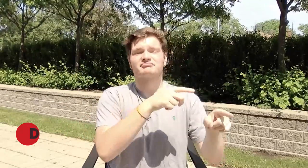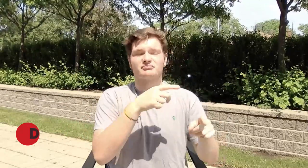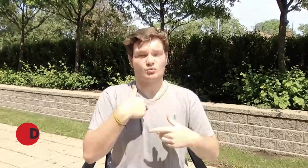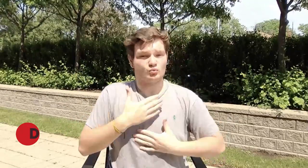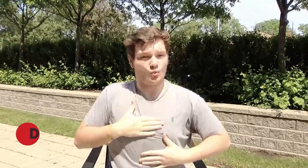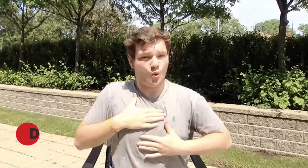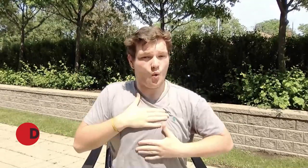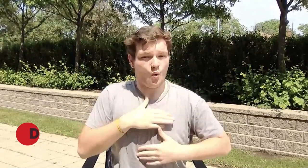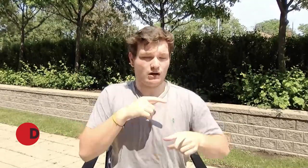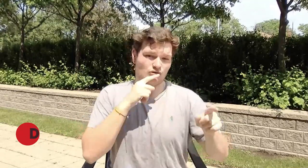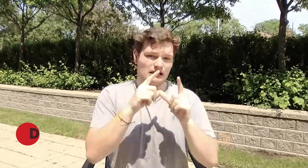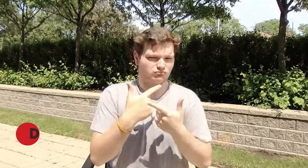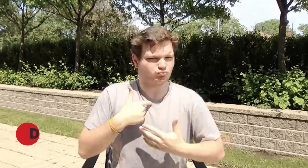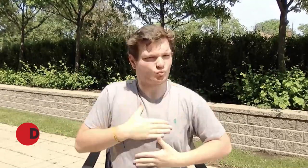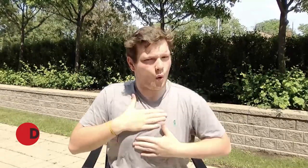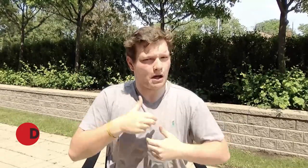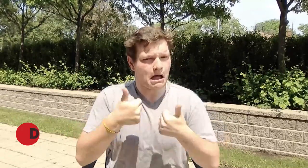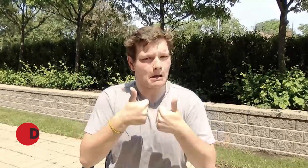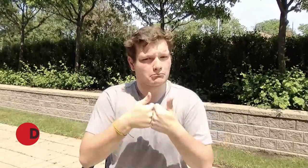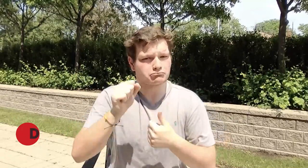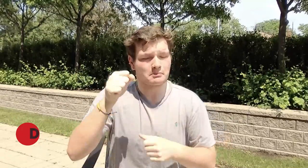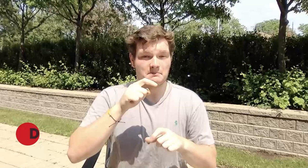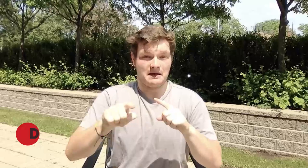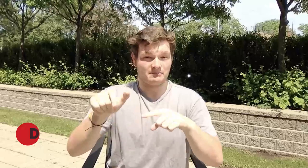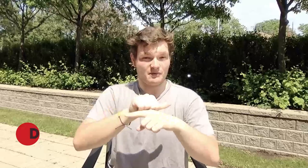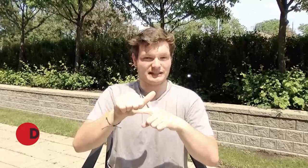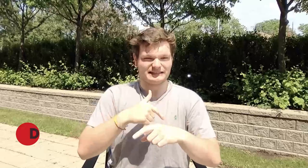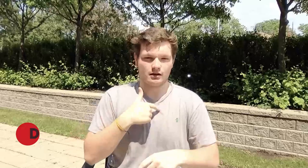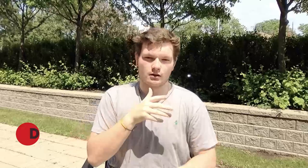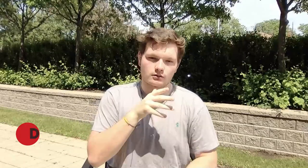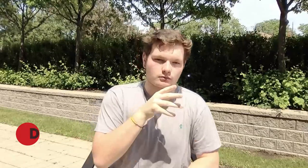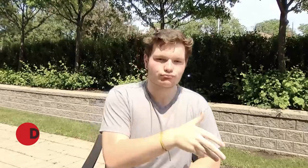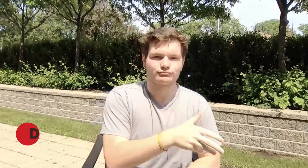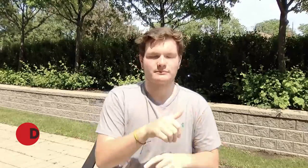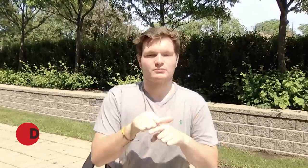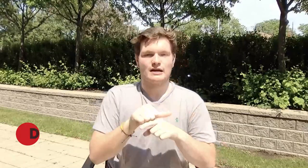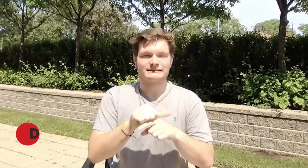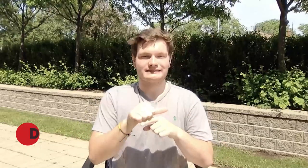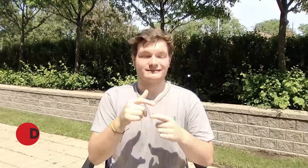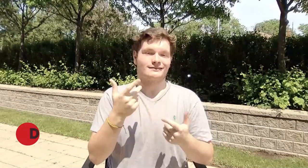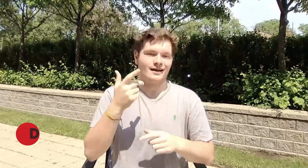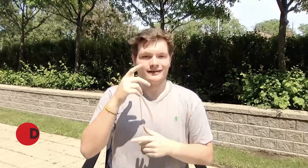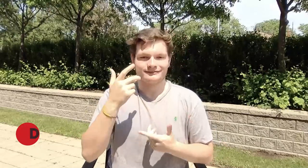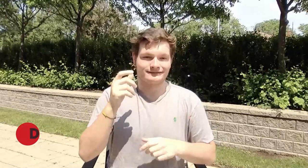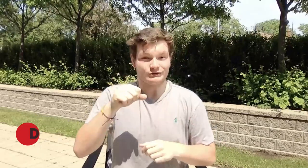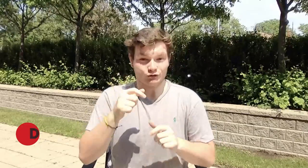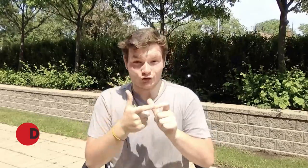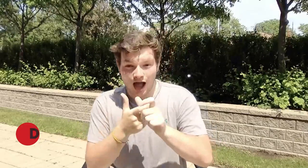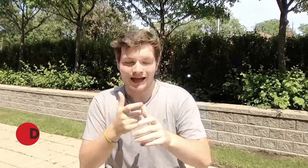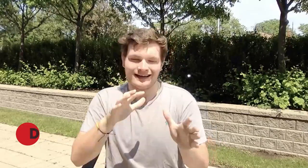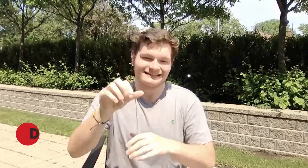I enjoyed the League games but hated practice as I found it boring.